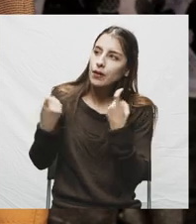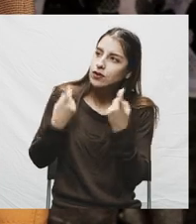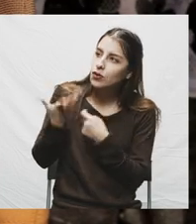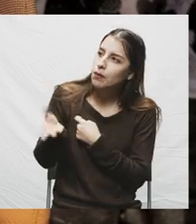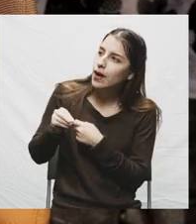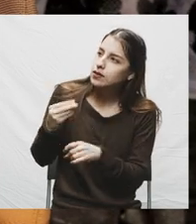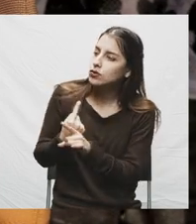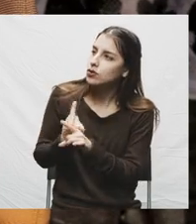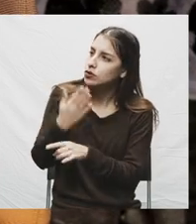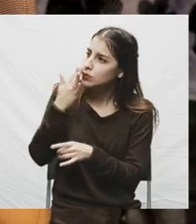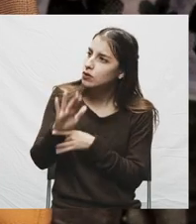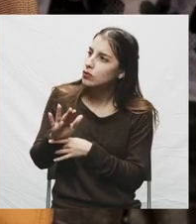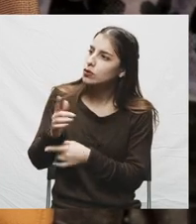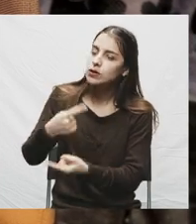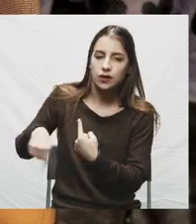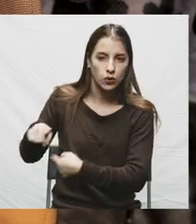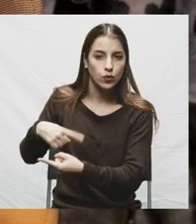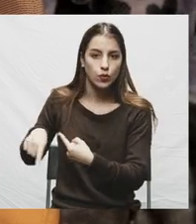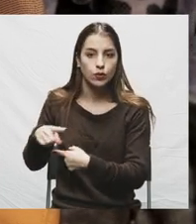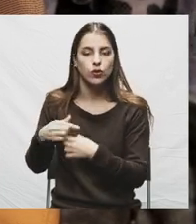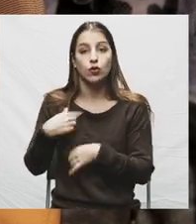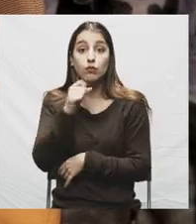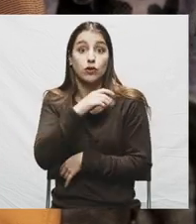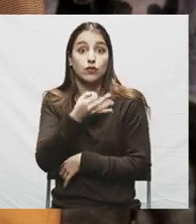So I think of it more as cycles. — Yes, yes.